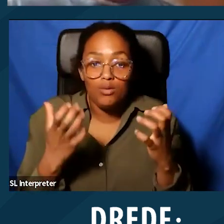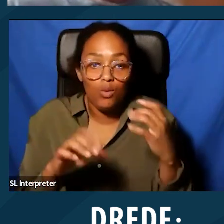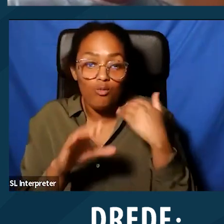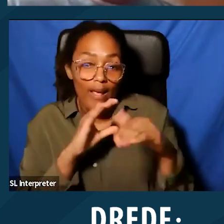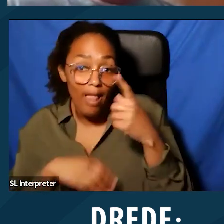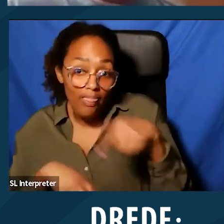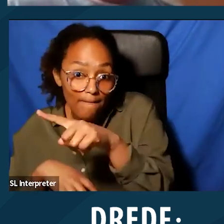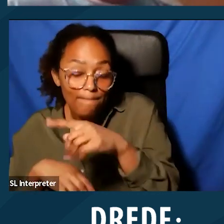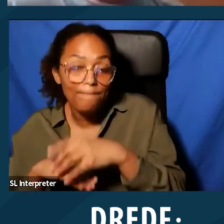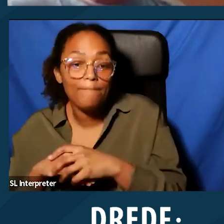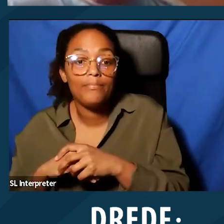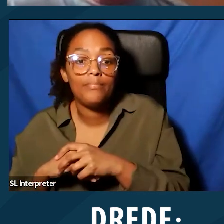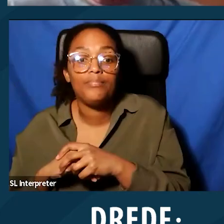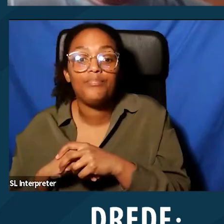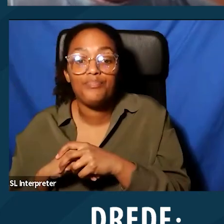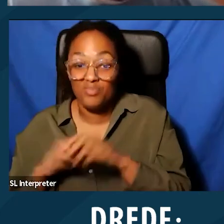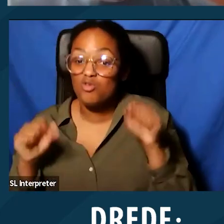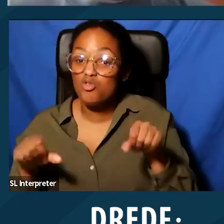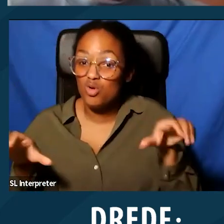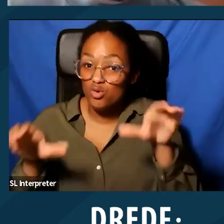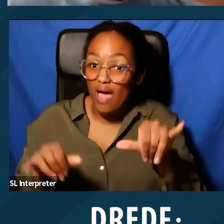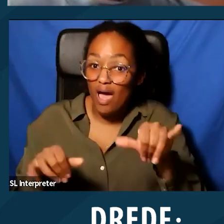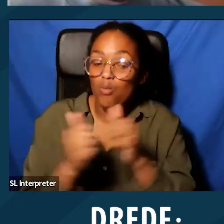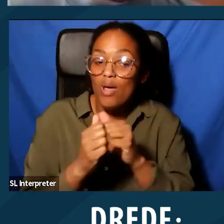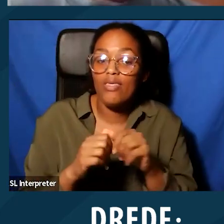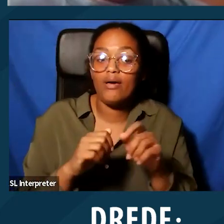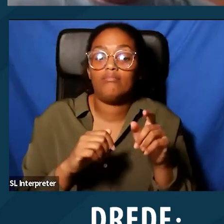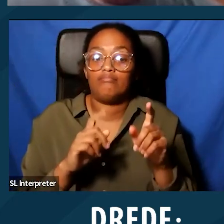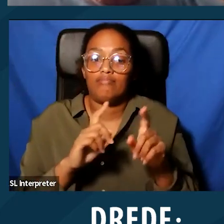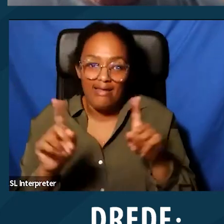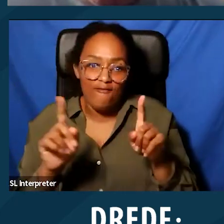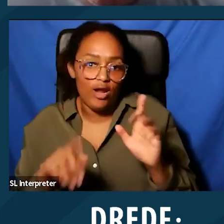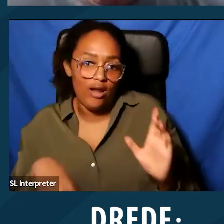Kansas. So you can do that with different officials too, even if they're your friend,